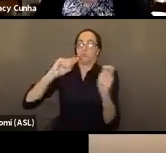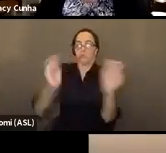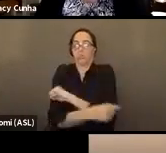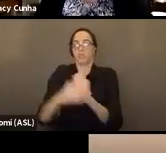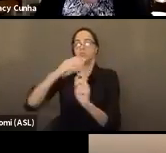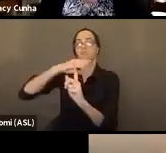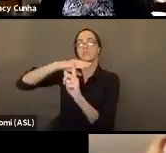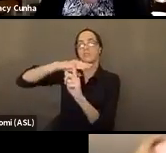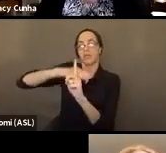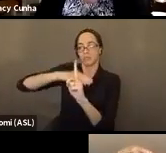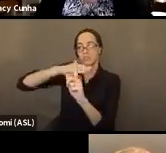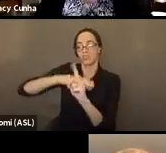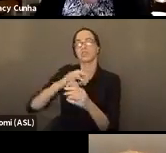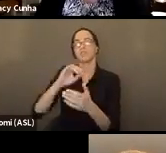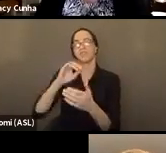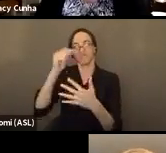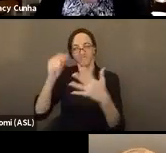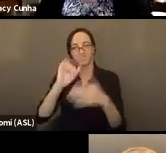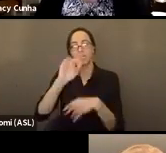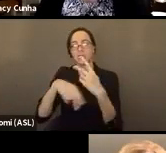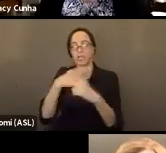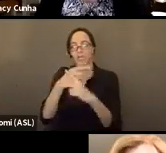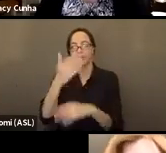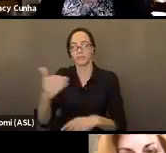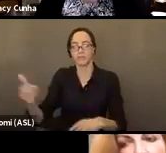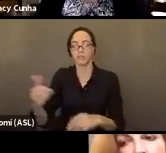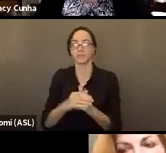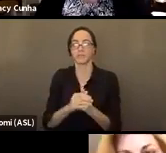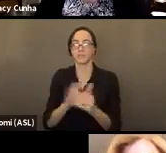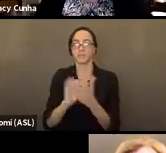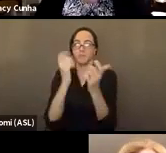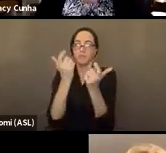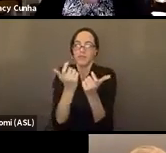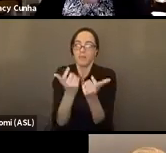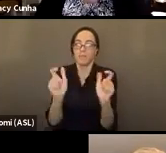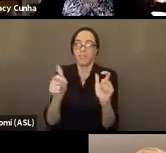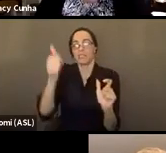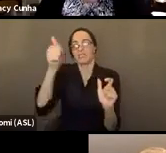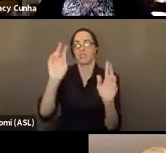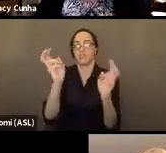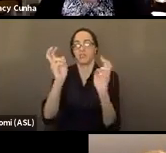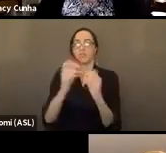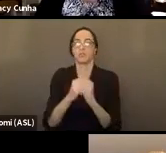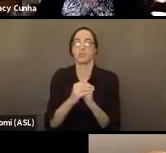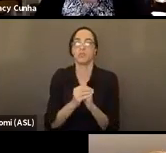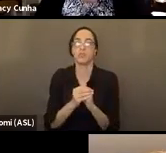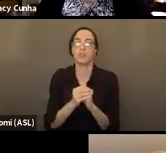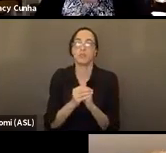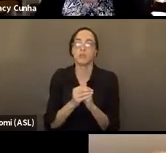biggest issue and what um the the only thing that we have in place thus far and this issue is being